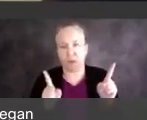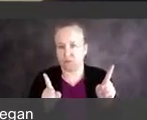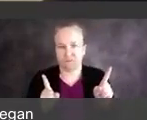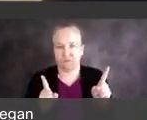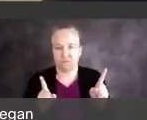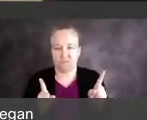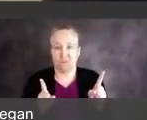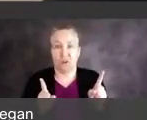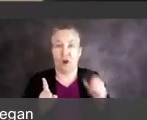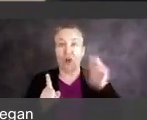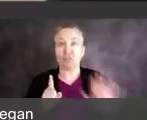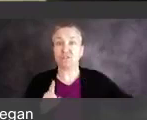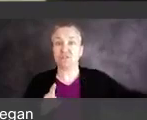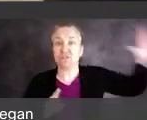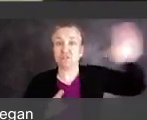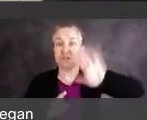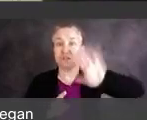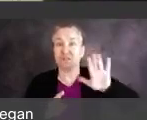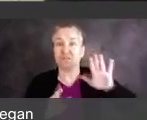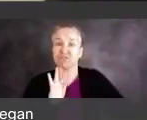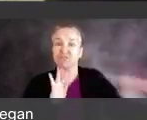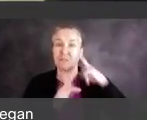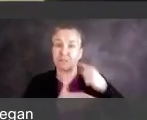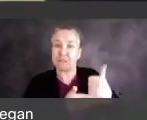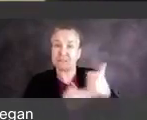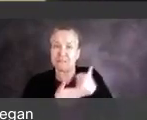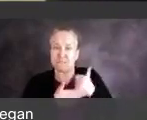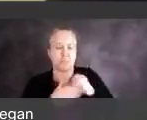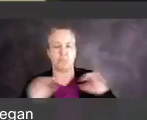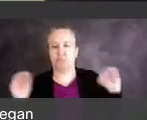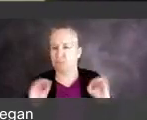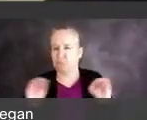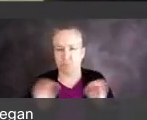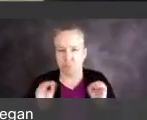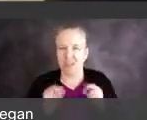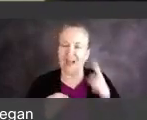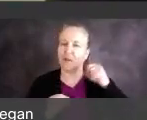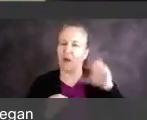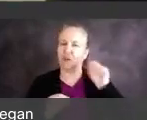to provide assistance. I just think other counties are now asking questions as well.